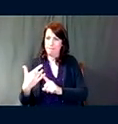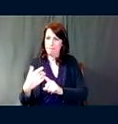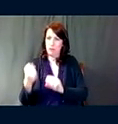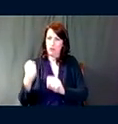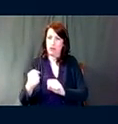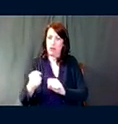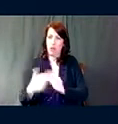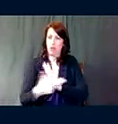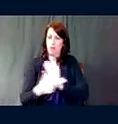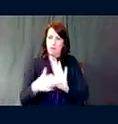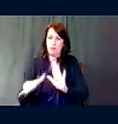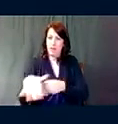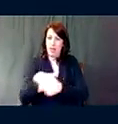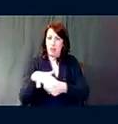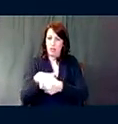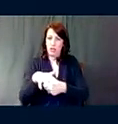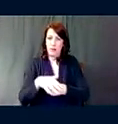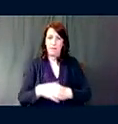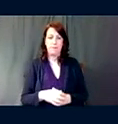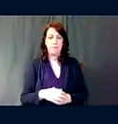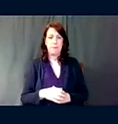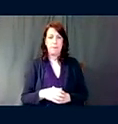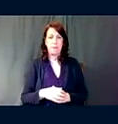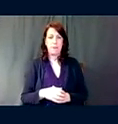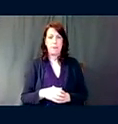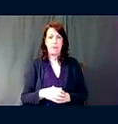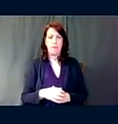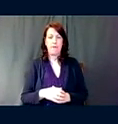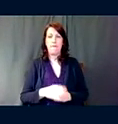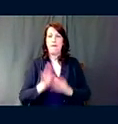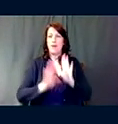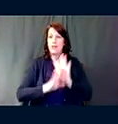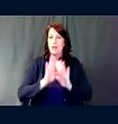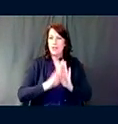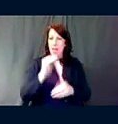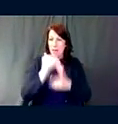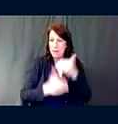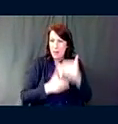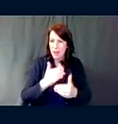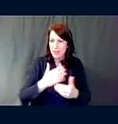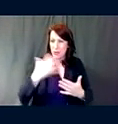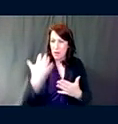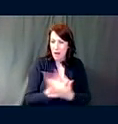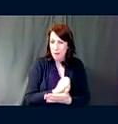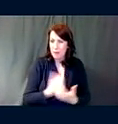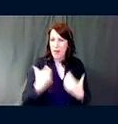THIS REGION. NEXT PLEASE. SO WE'VE DEVELOPED A PROCESS TO